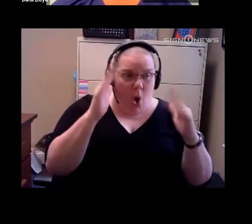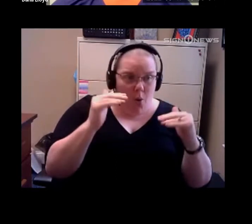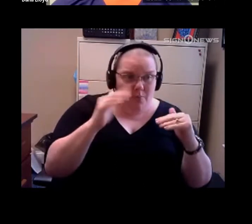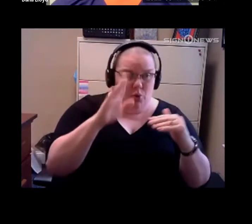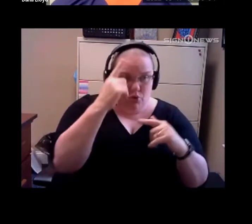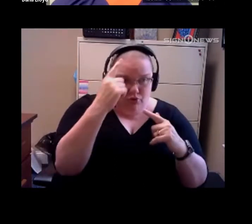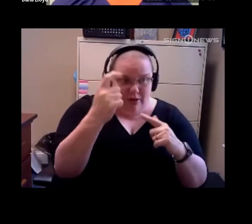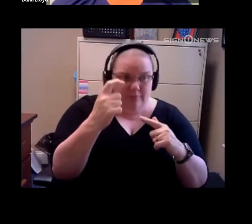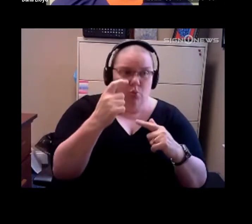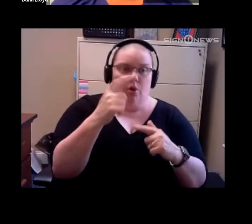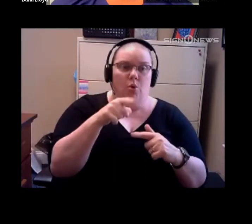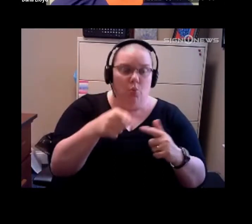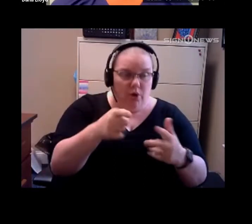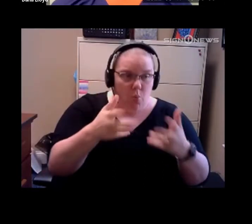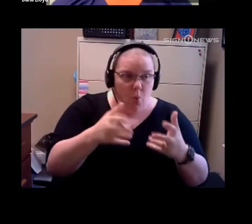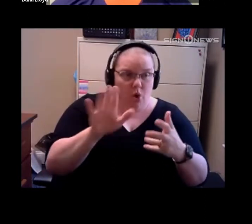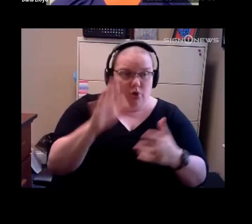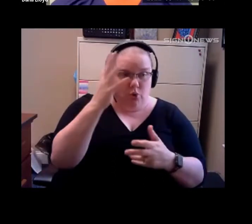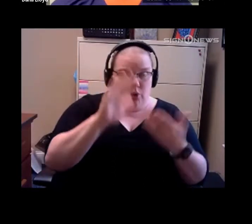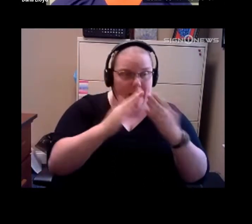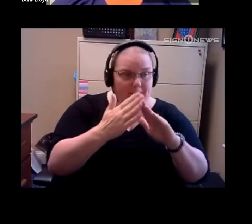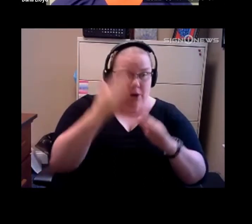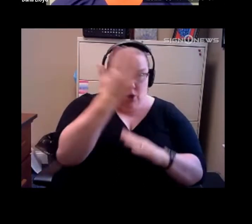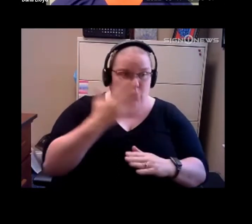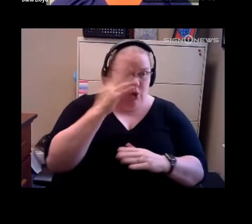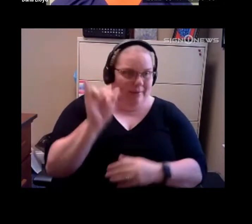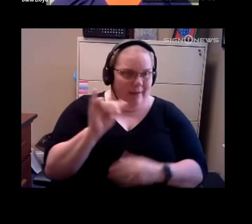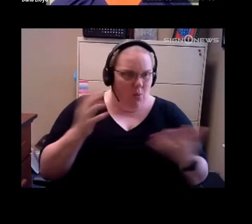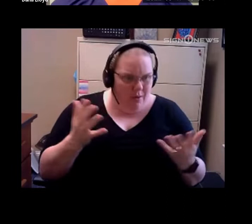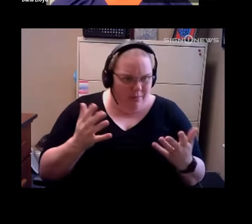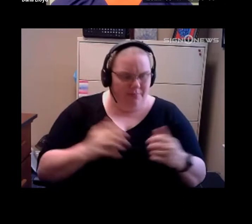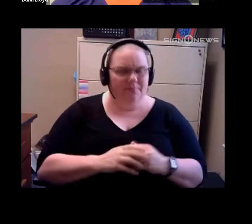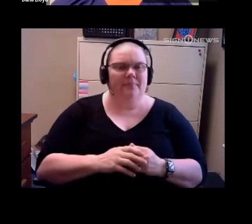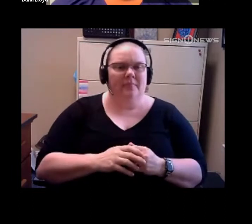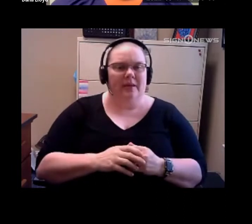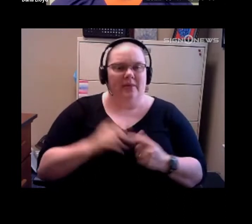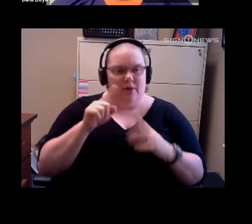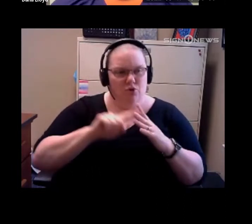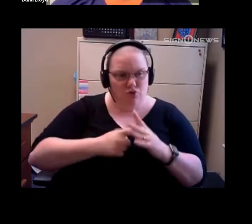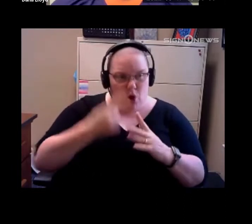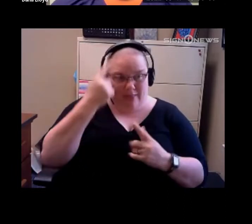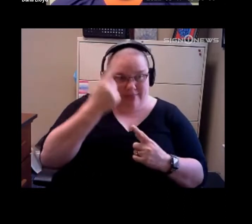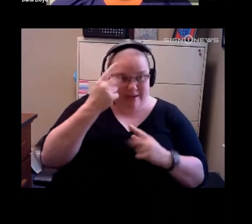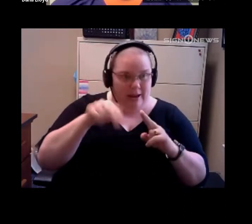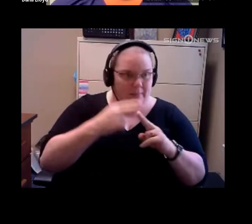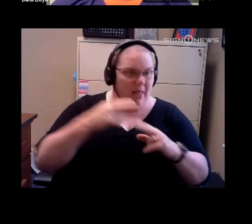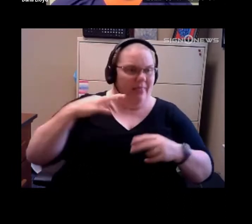look like and then you start to think about what the candidates are saying they can help with you